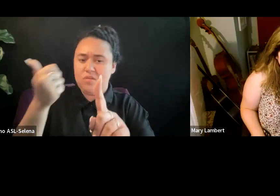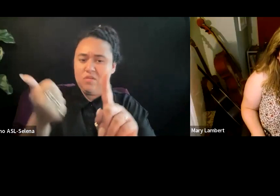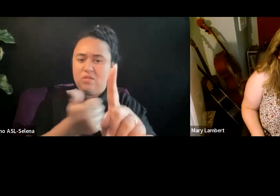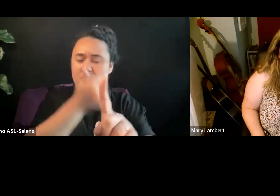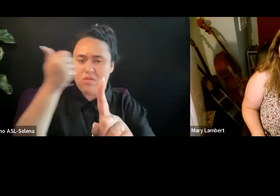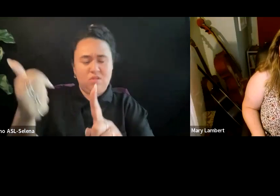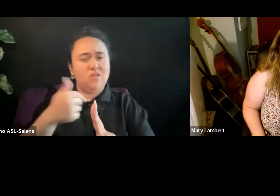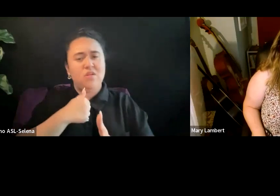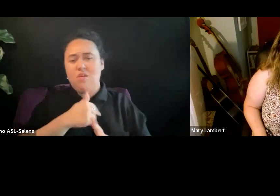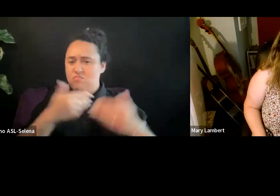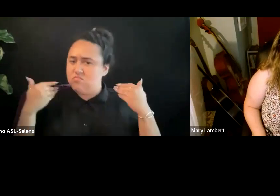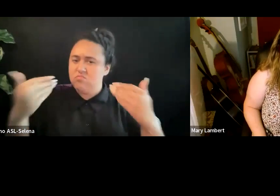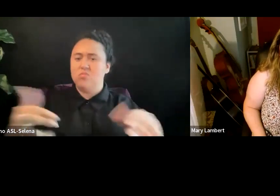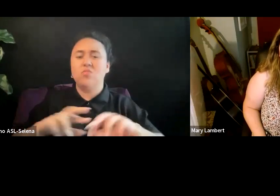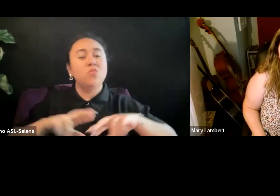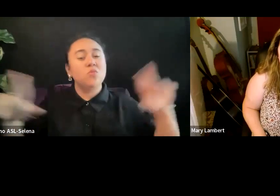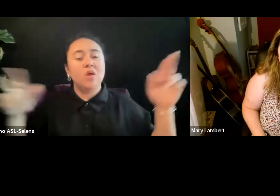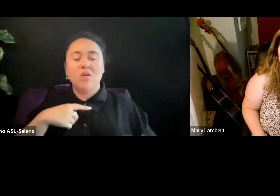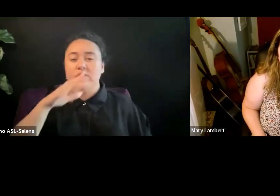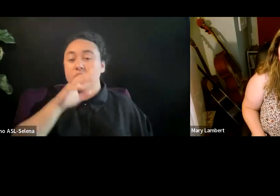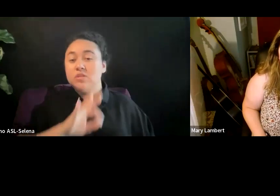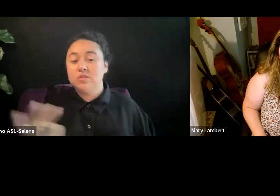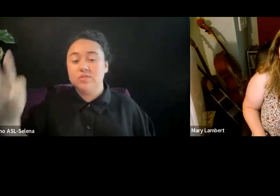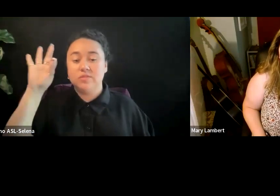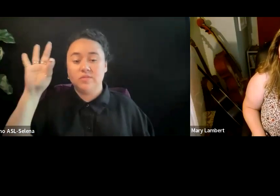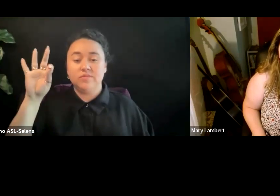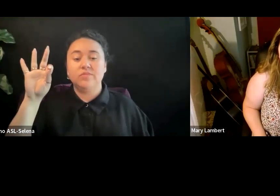I was nine years old when I had called.